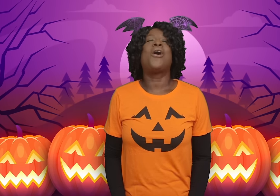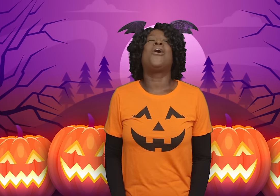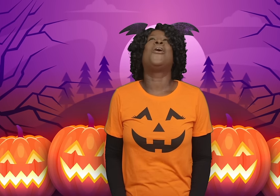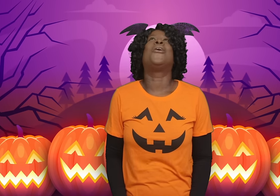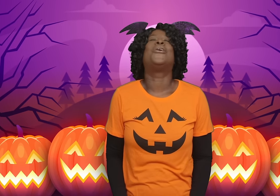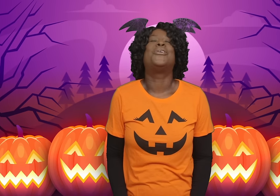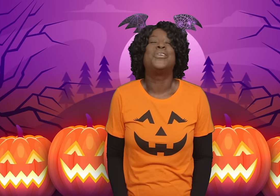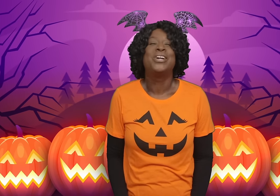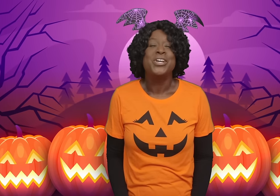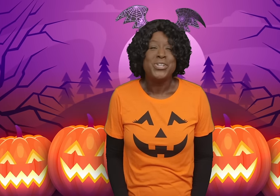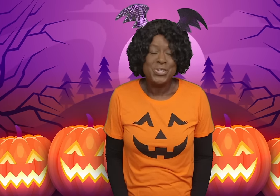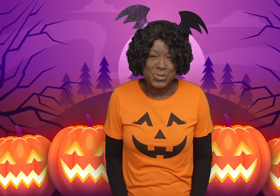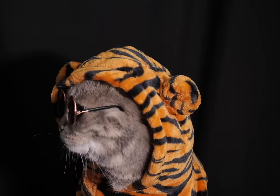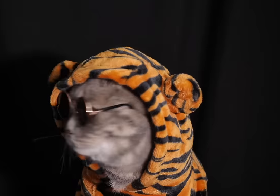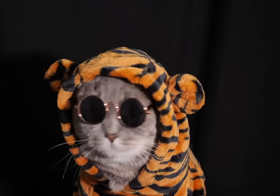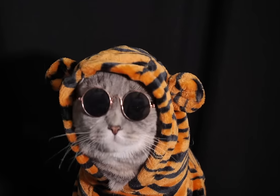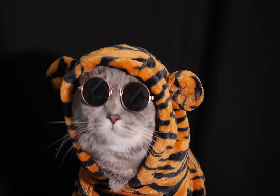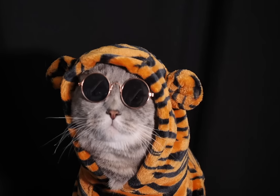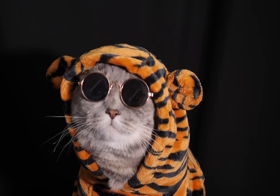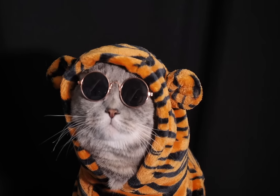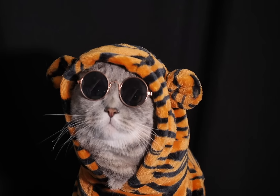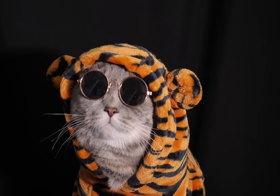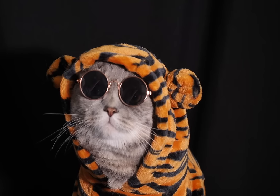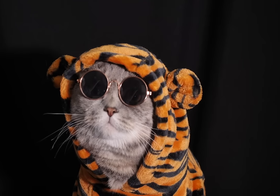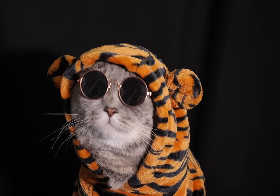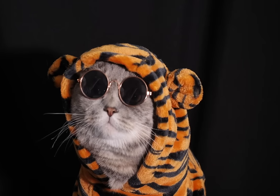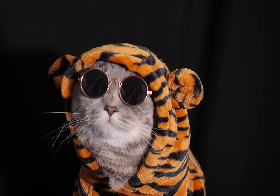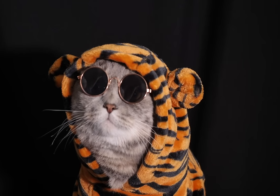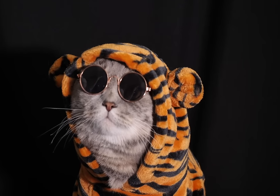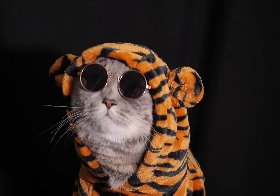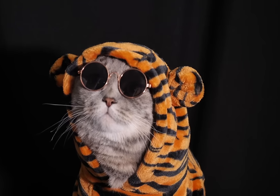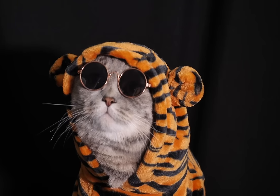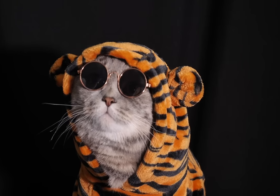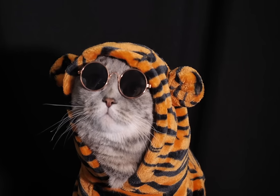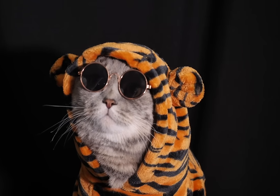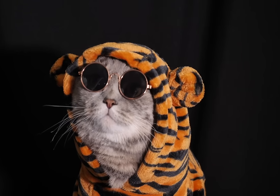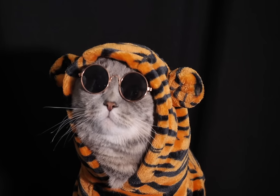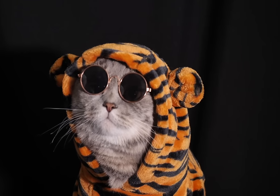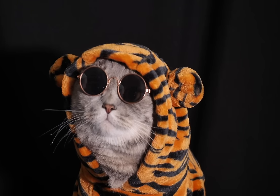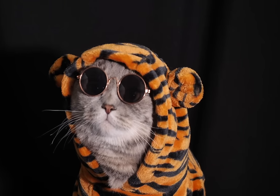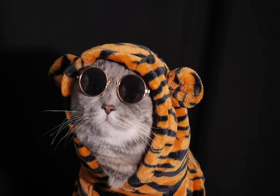Oh, you saw a cat in a tiger costume.